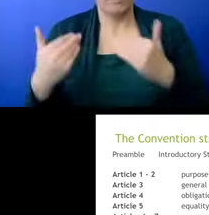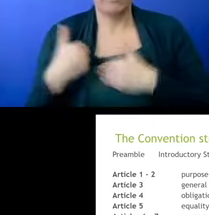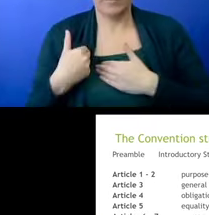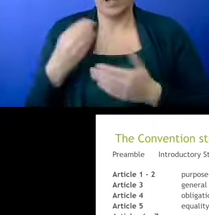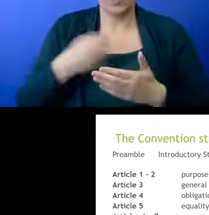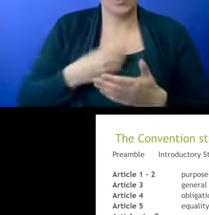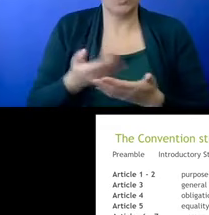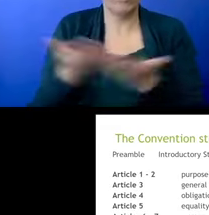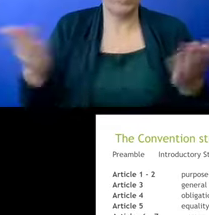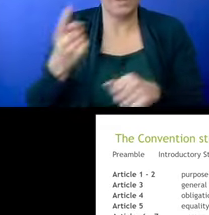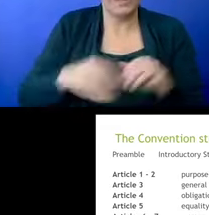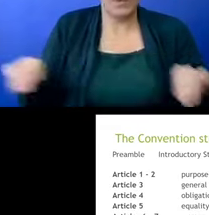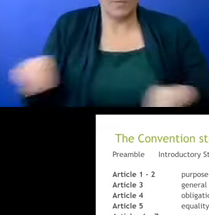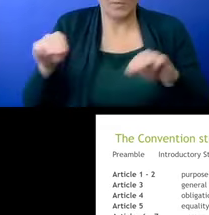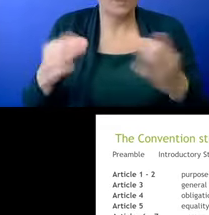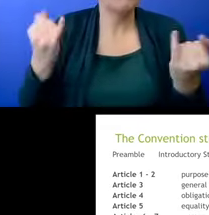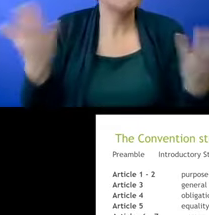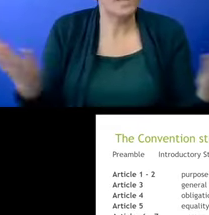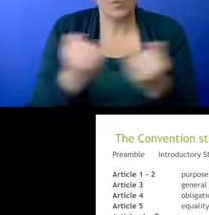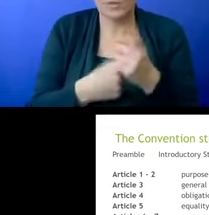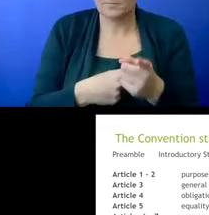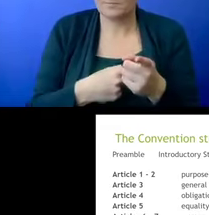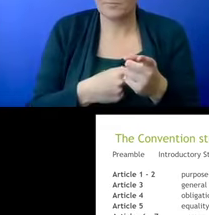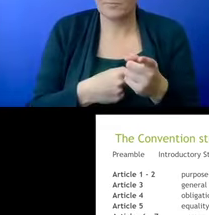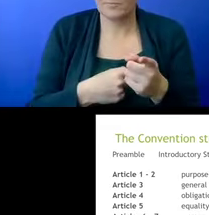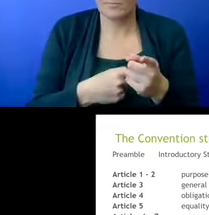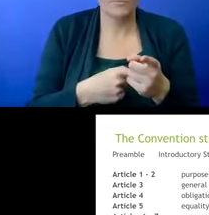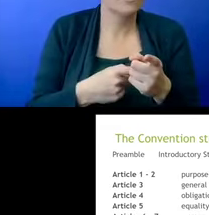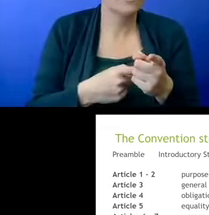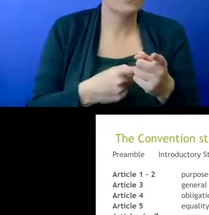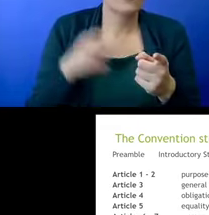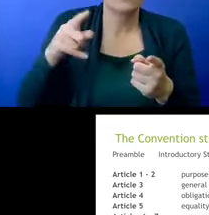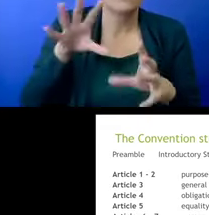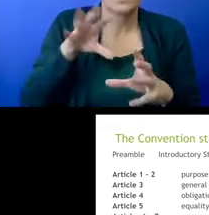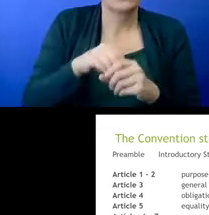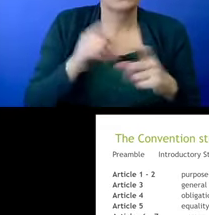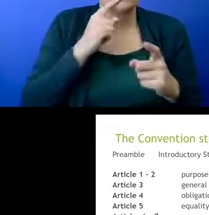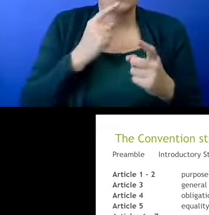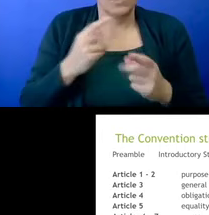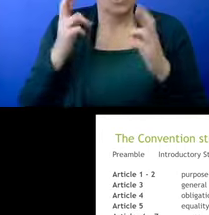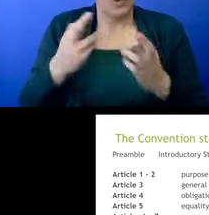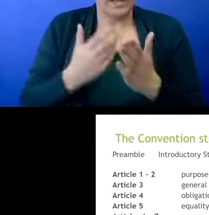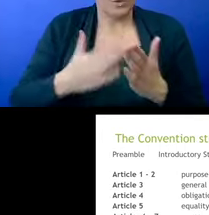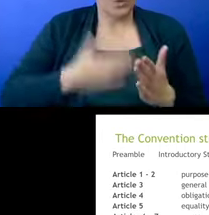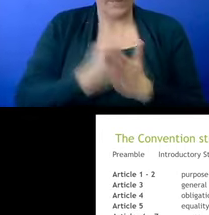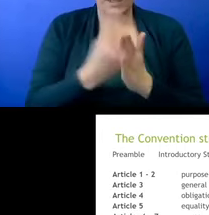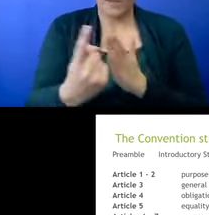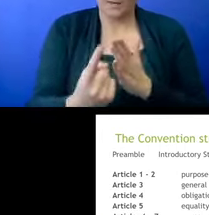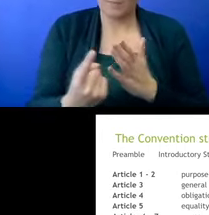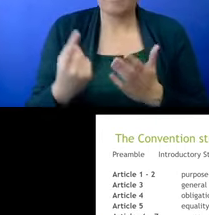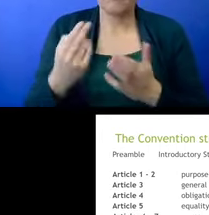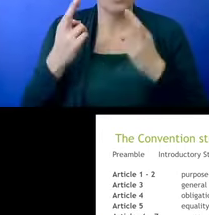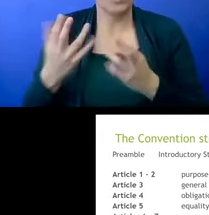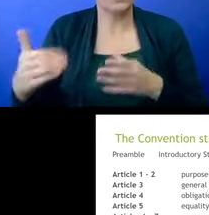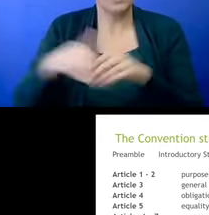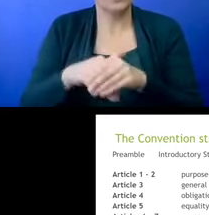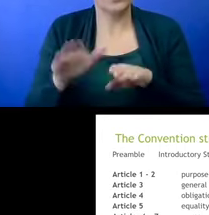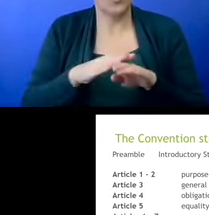Specific rights included here are: the right to live independently and be included in the community - that's Article 19;